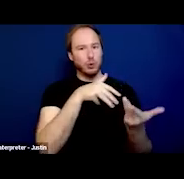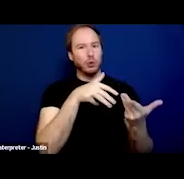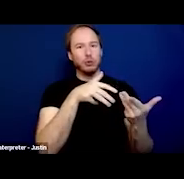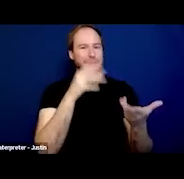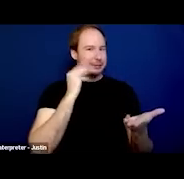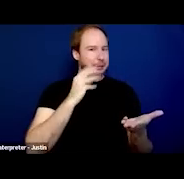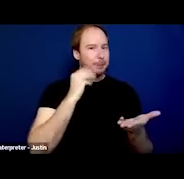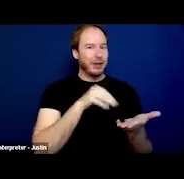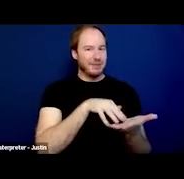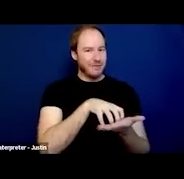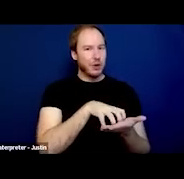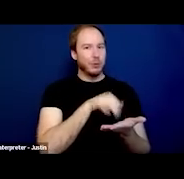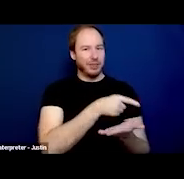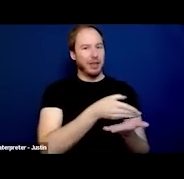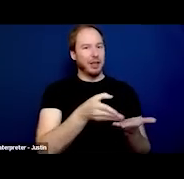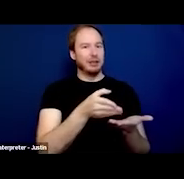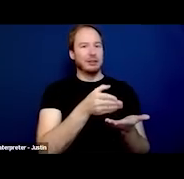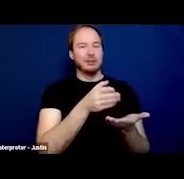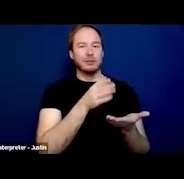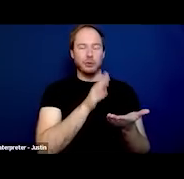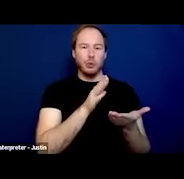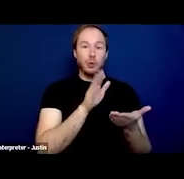that make residents in your programs sick.